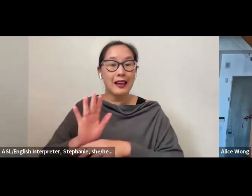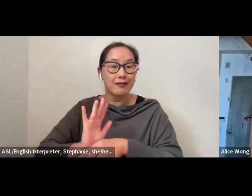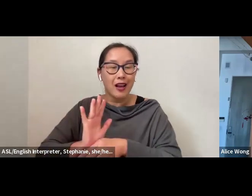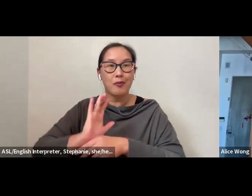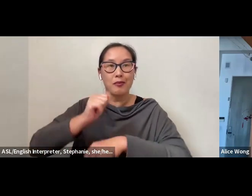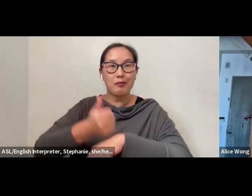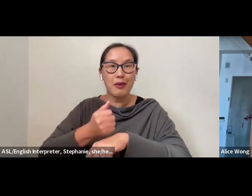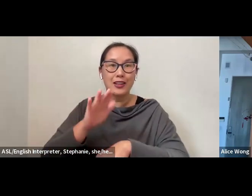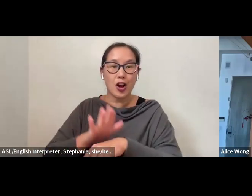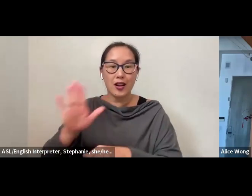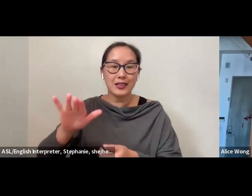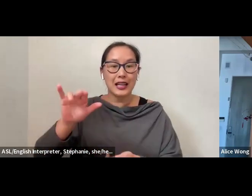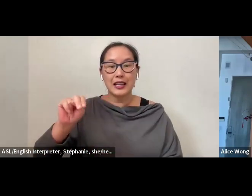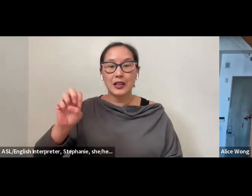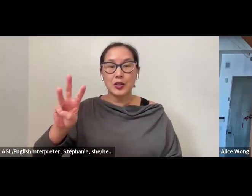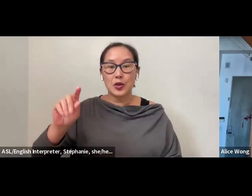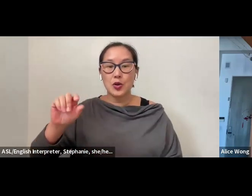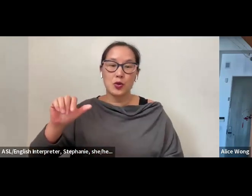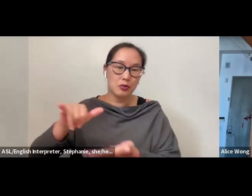Op Ed, Mapping the Disability Trap.